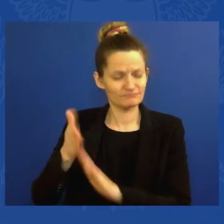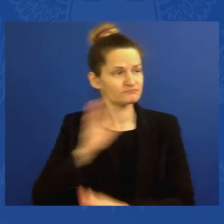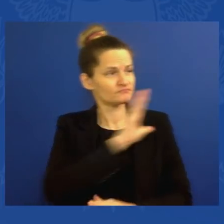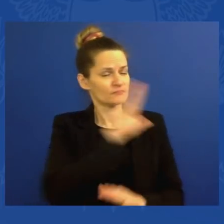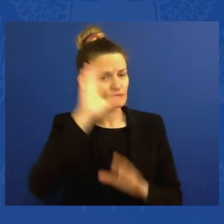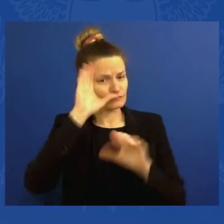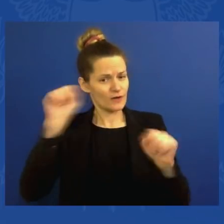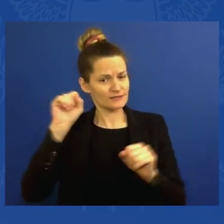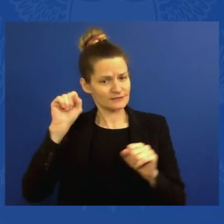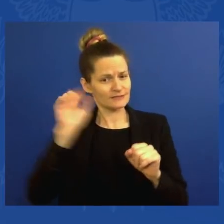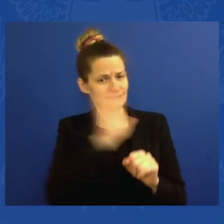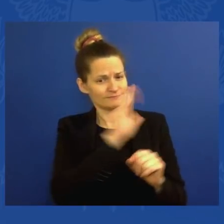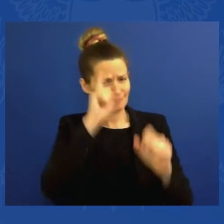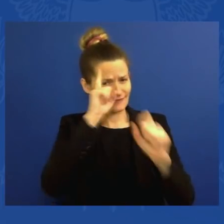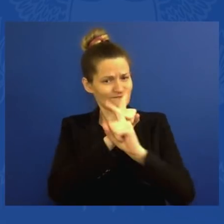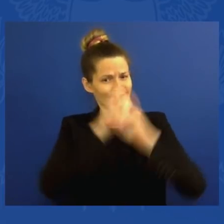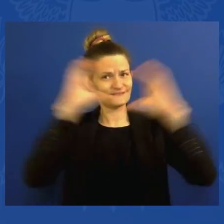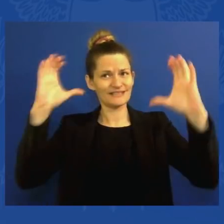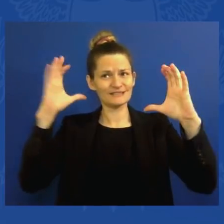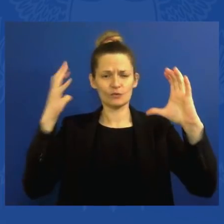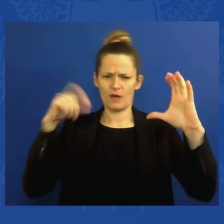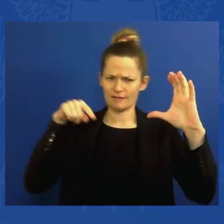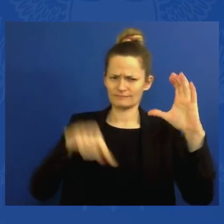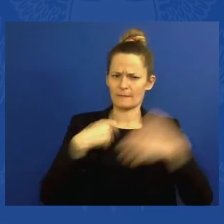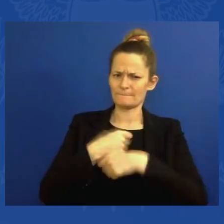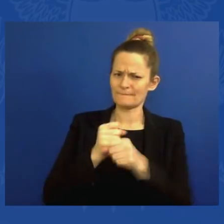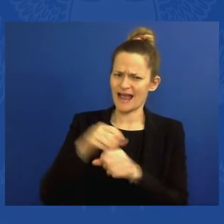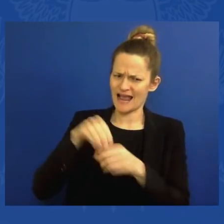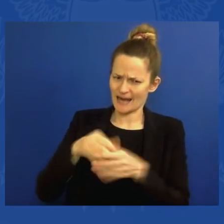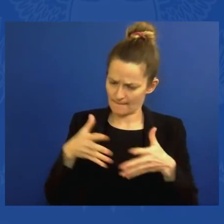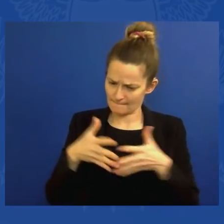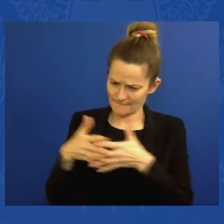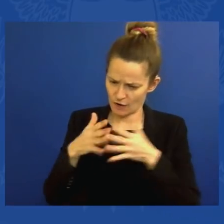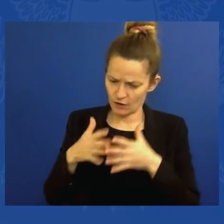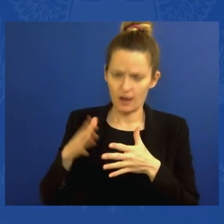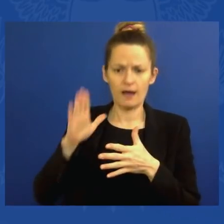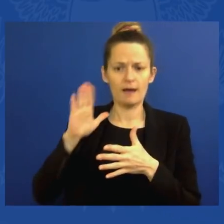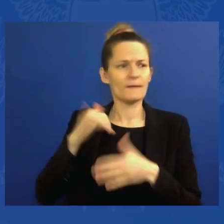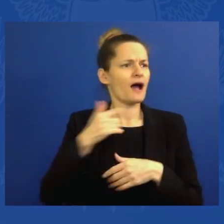The Made in America office is working to coordinate a whole of government strategy to ensure